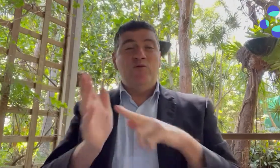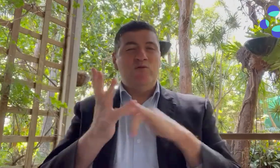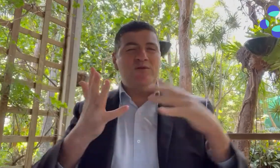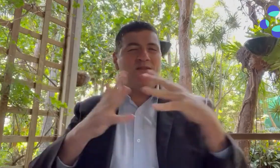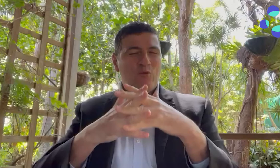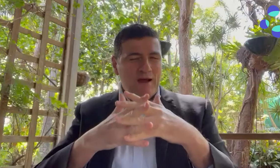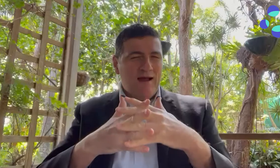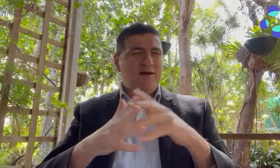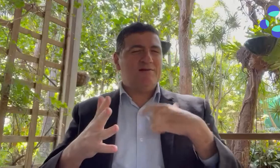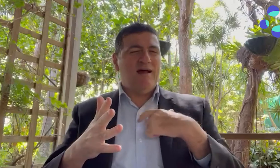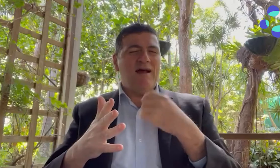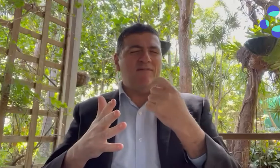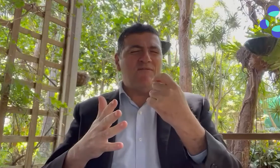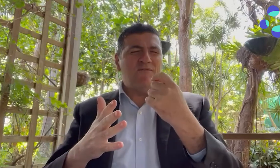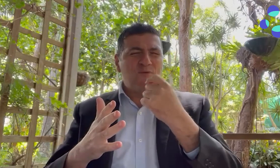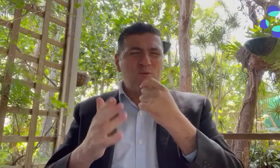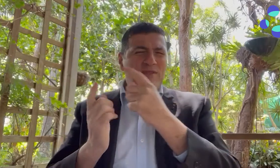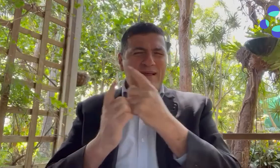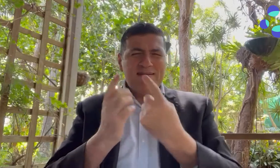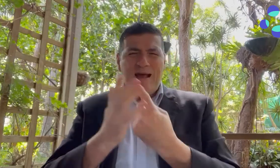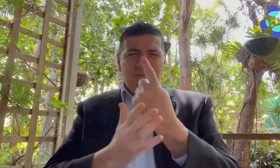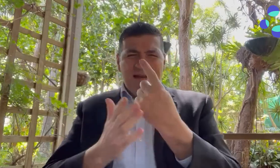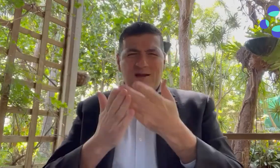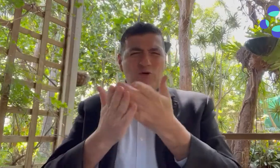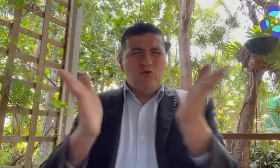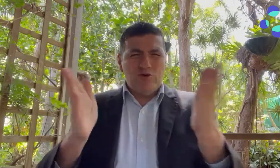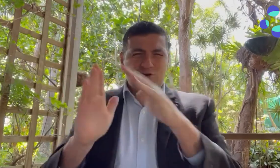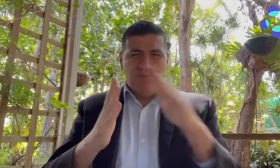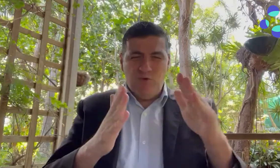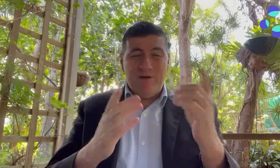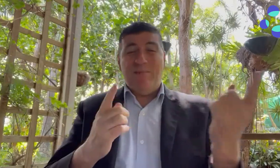In NSW we have a few things happening across the community